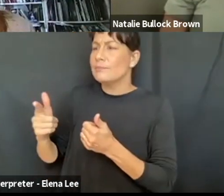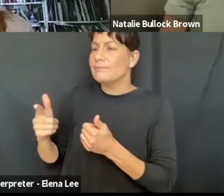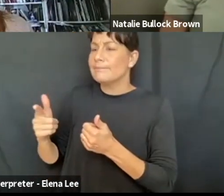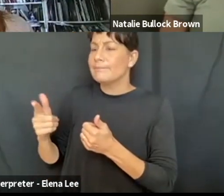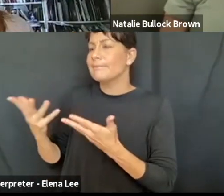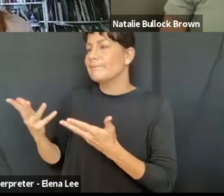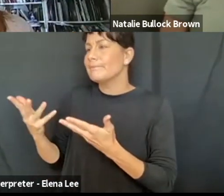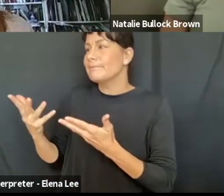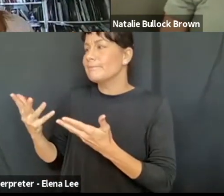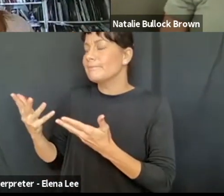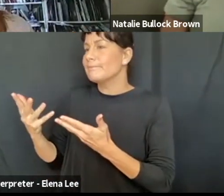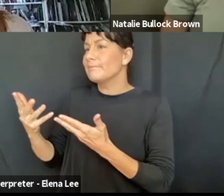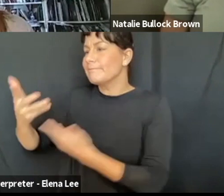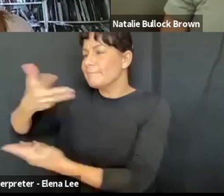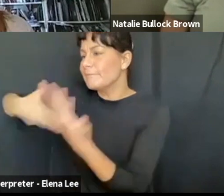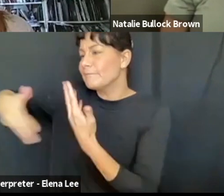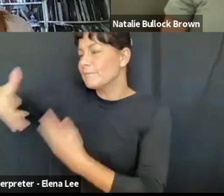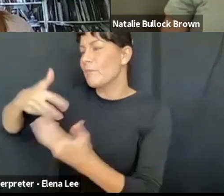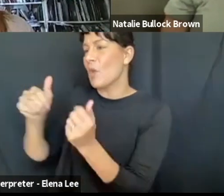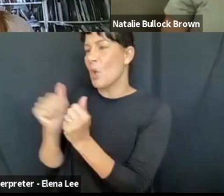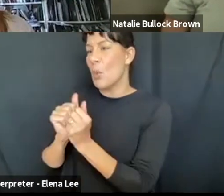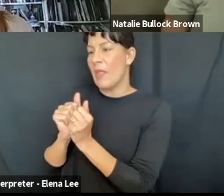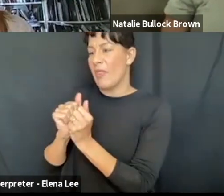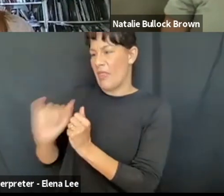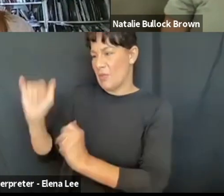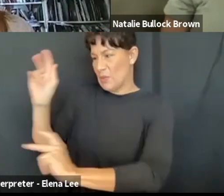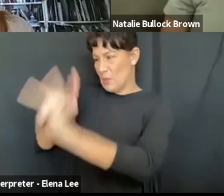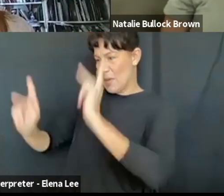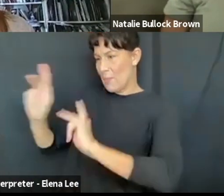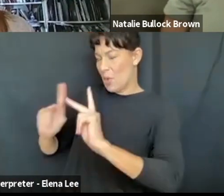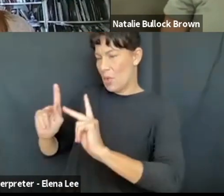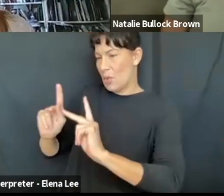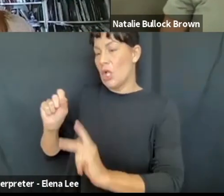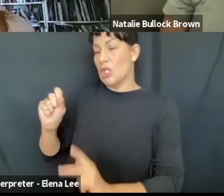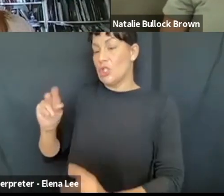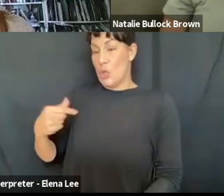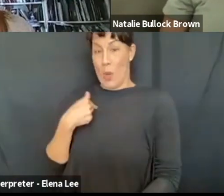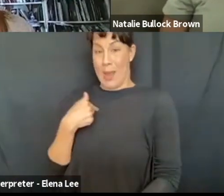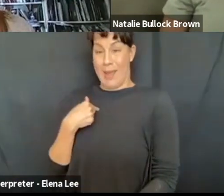that you're also capable of being vulnerable? That you're coming from somewhere.